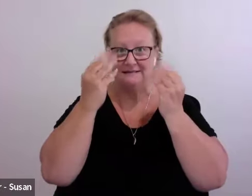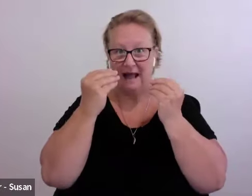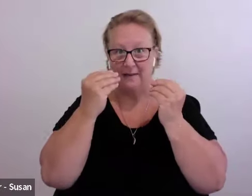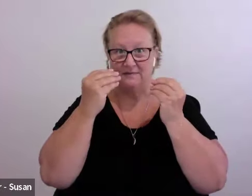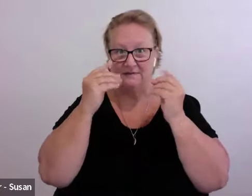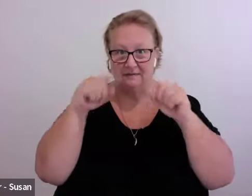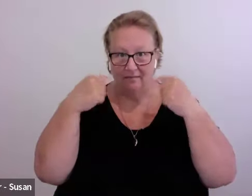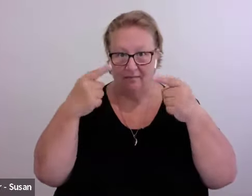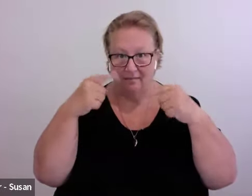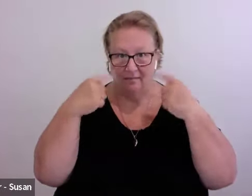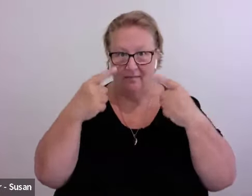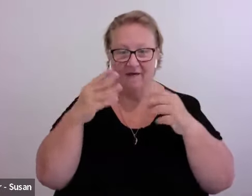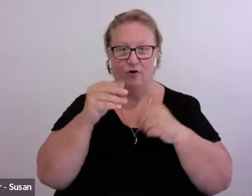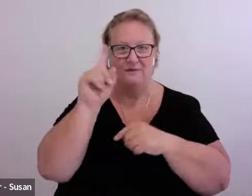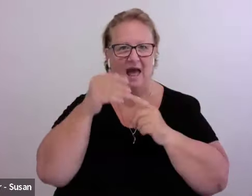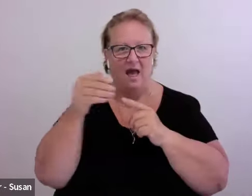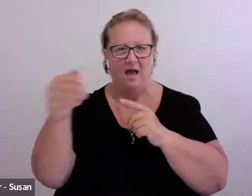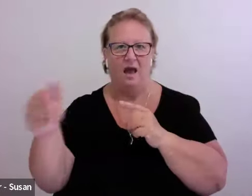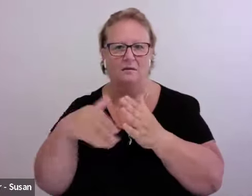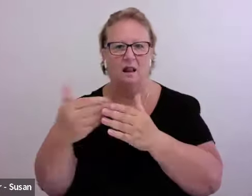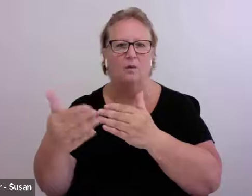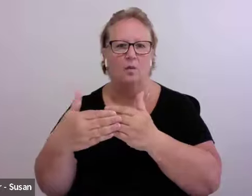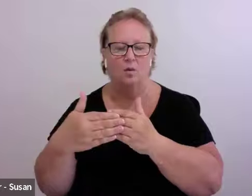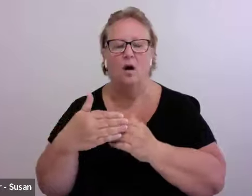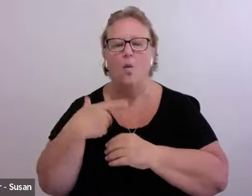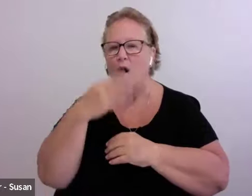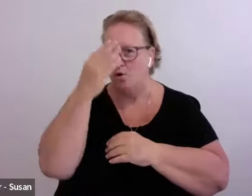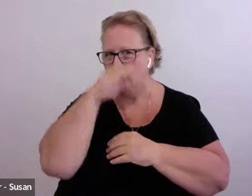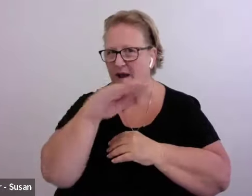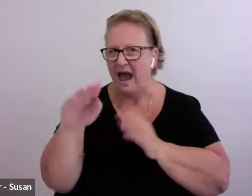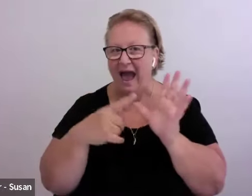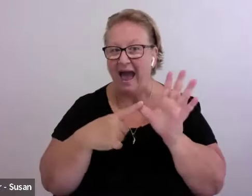closing on the 20th of April at 5 pm AEST. As of today's